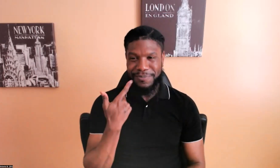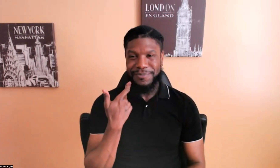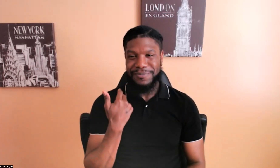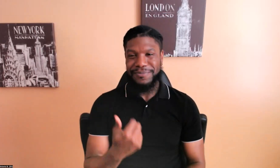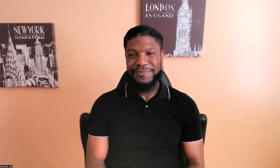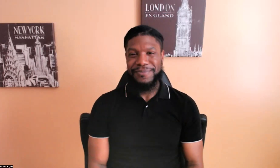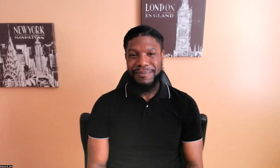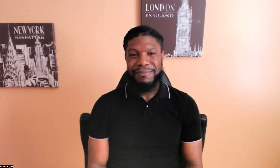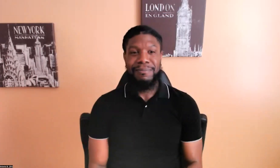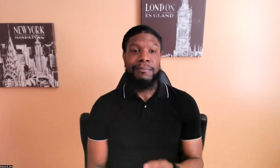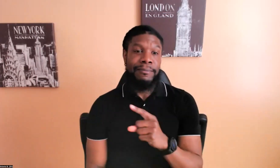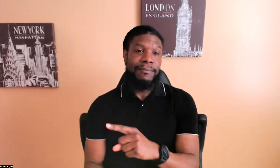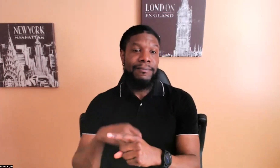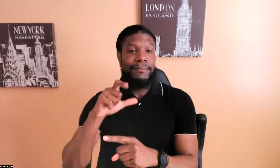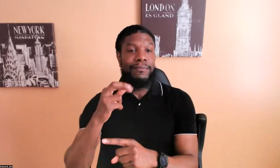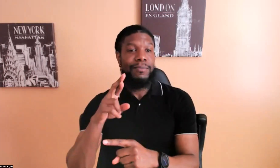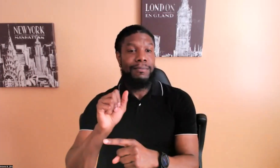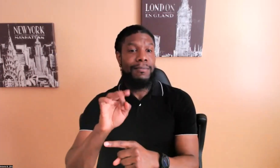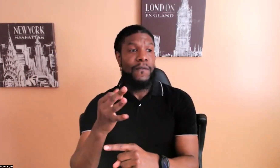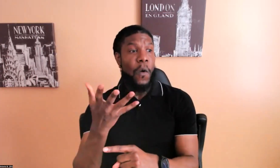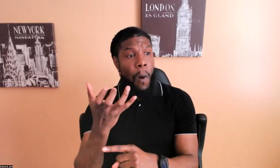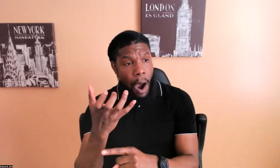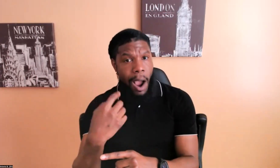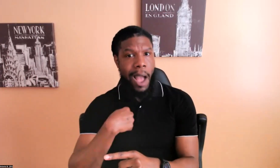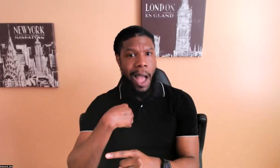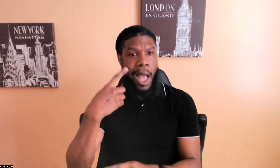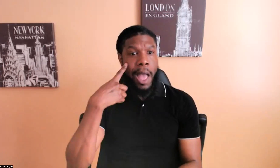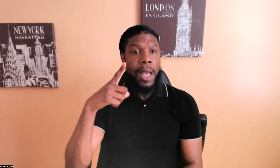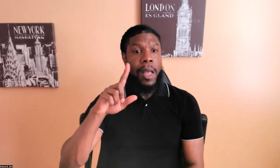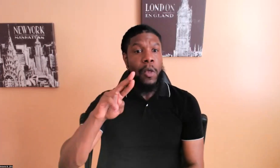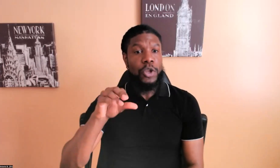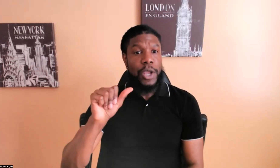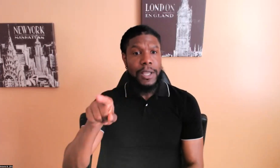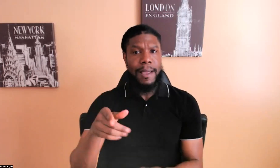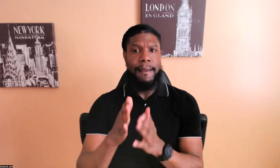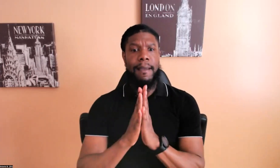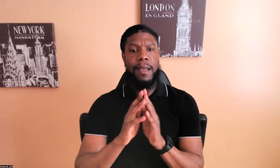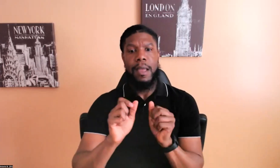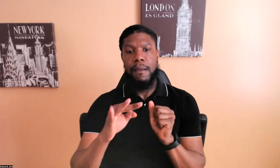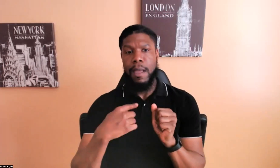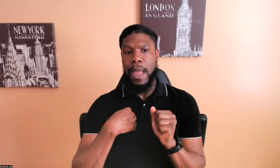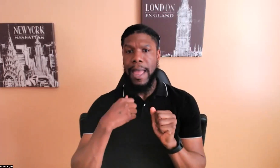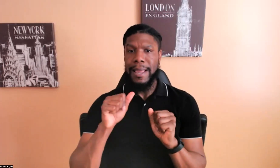If you'd like I do think it's maybe Lucia asked if I could talk more about how writing